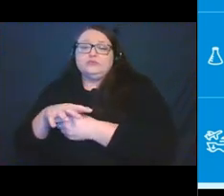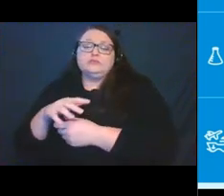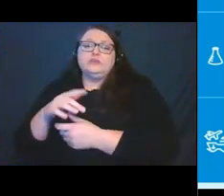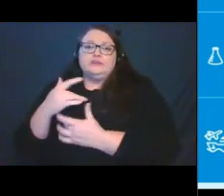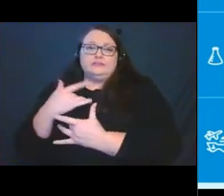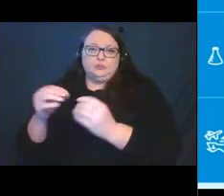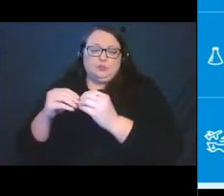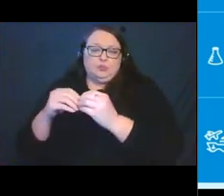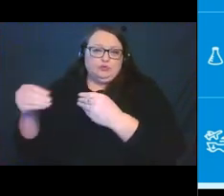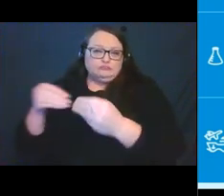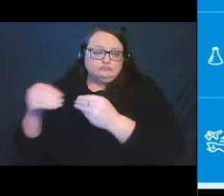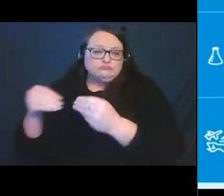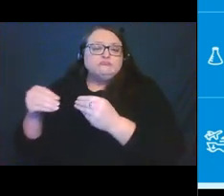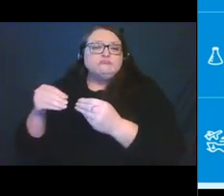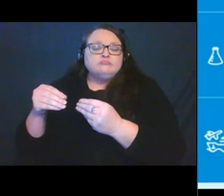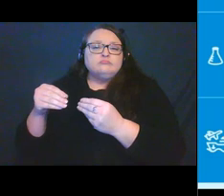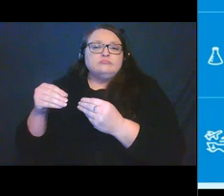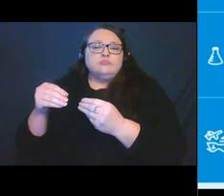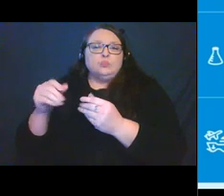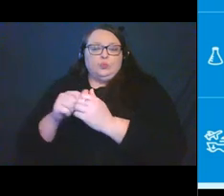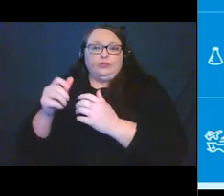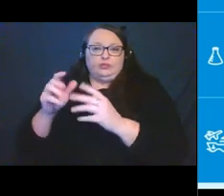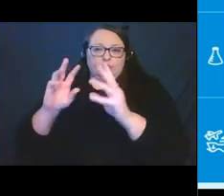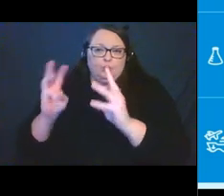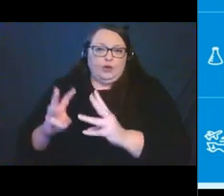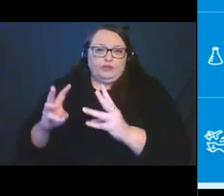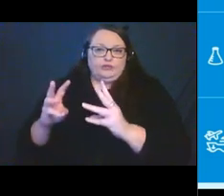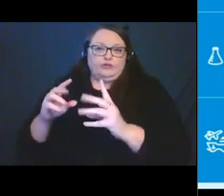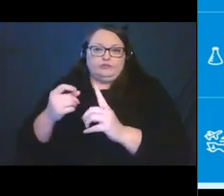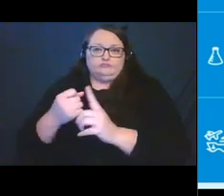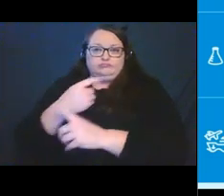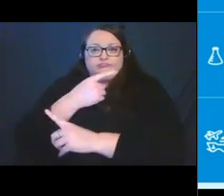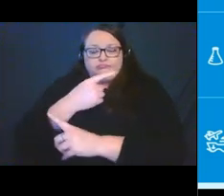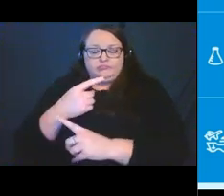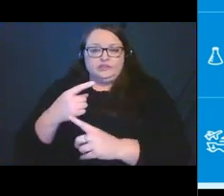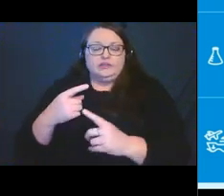values to provide a slightly higher starting point. So, in plain English, this yellow threshold